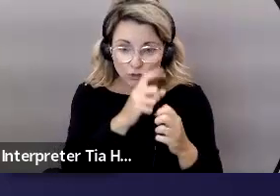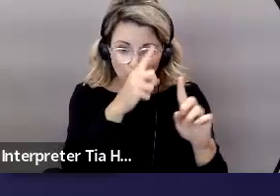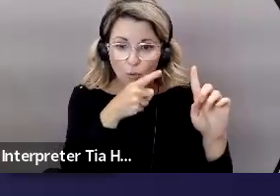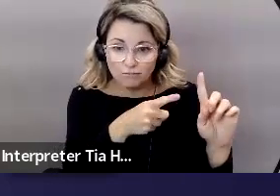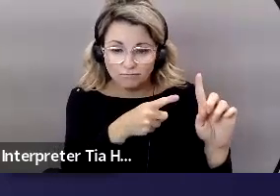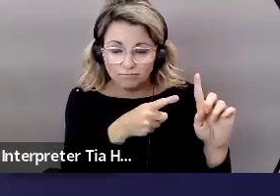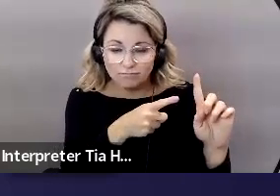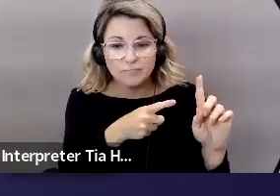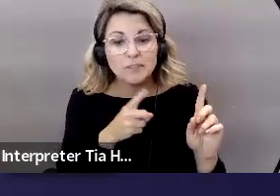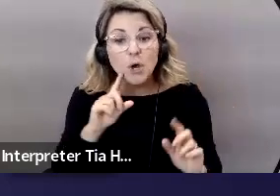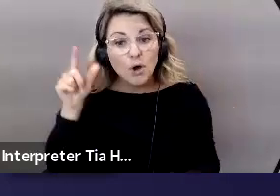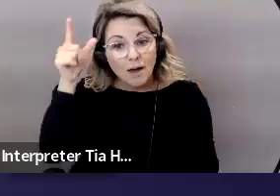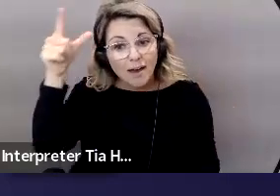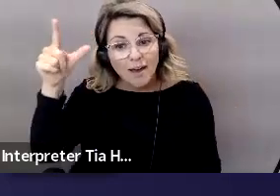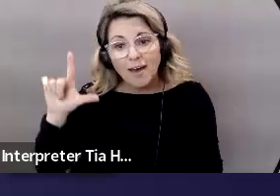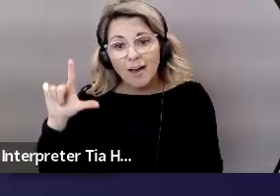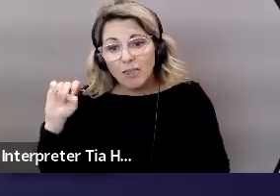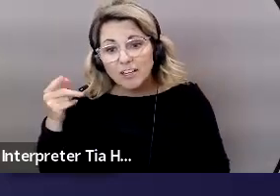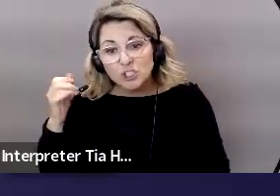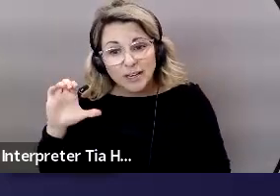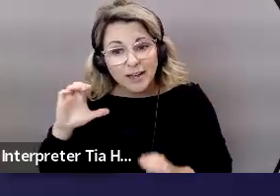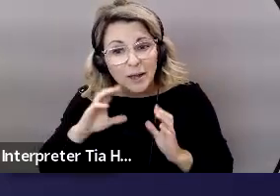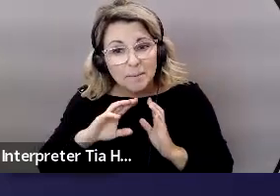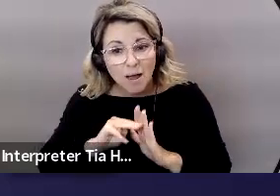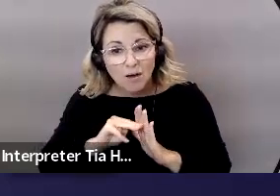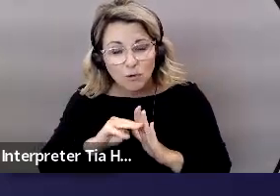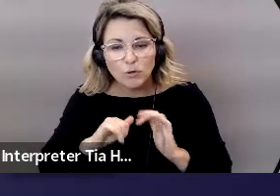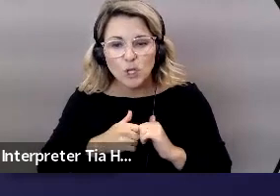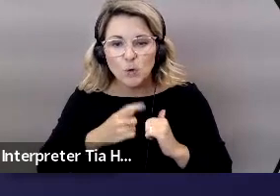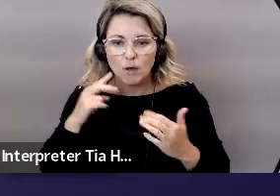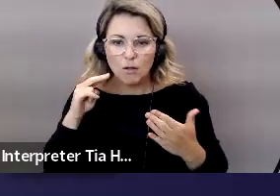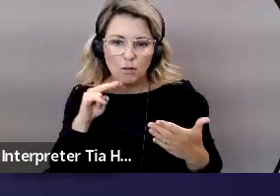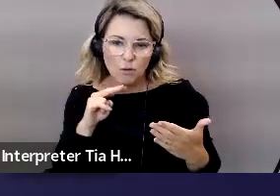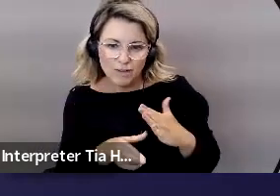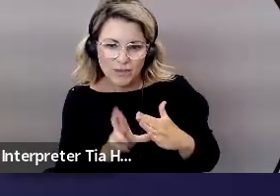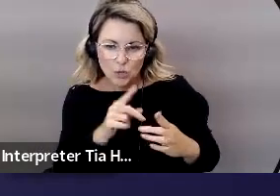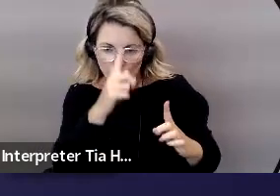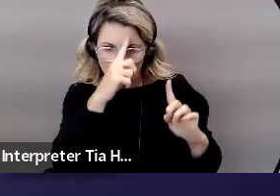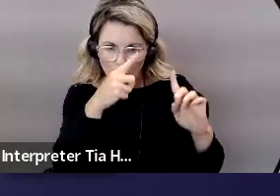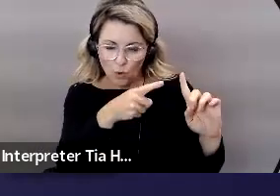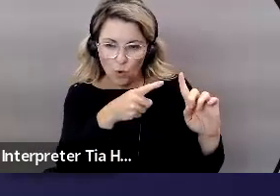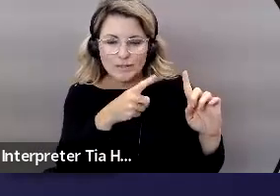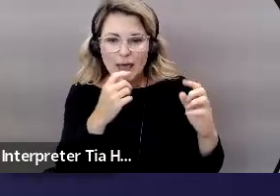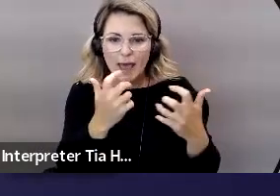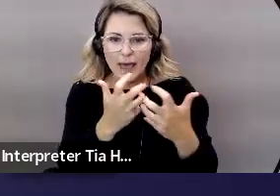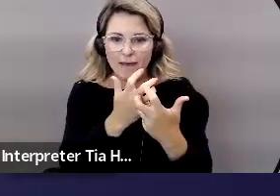model we're going to look at the goals and then everything is going to kind of flow naturally out